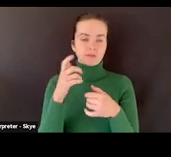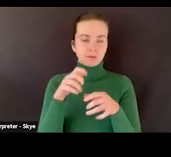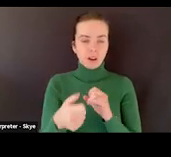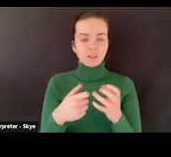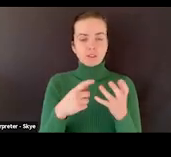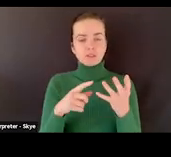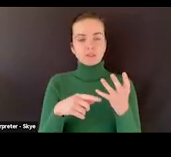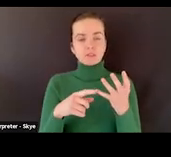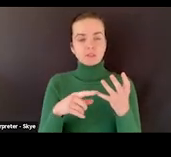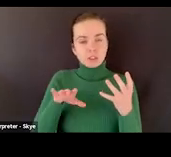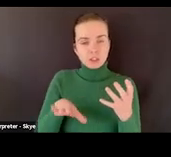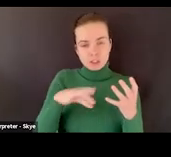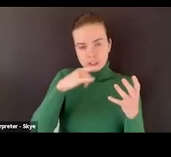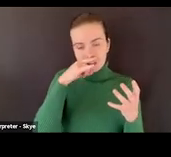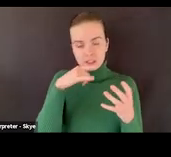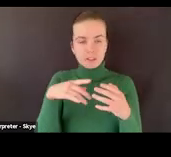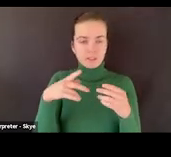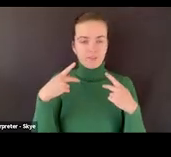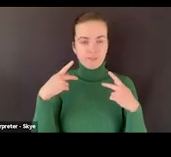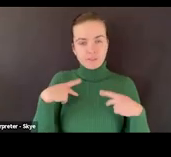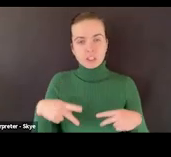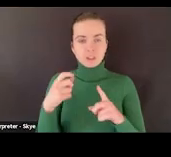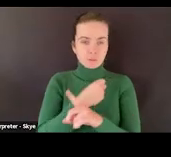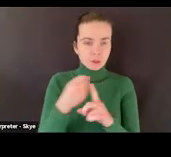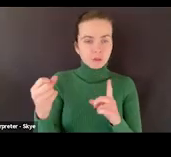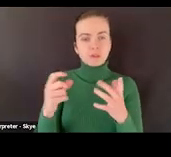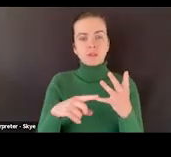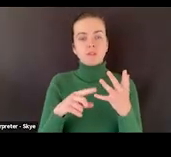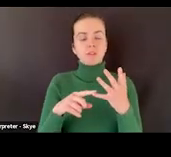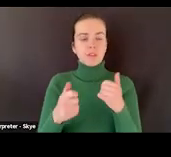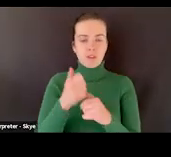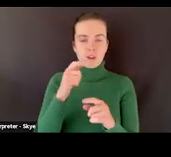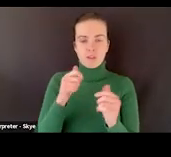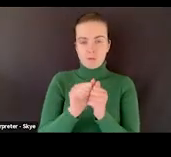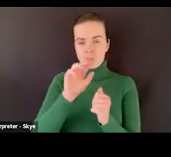did you experience childhood physical assault, were you ever threatened by a weapon, or did you